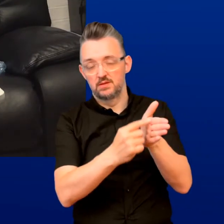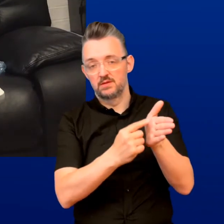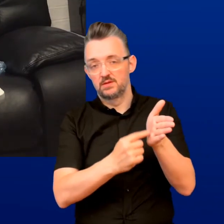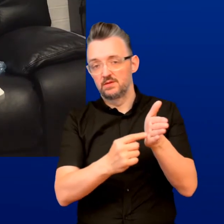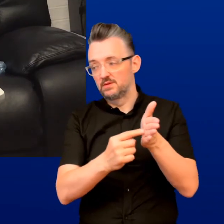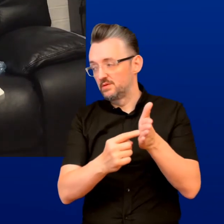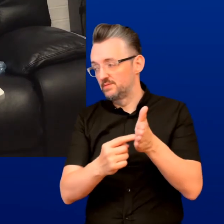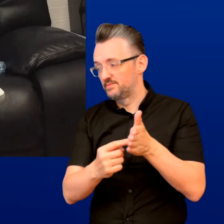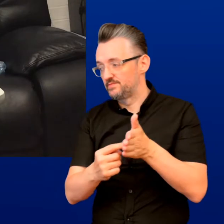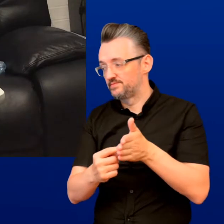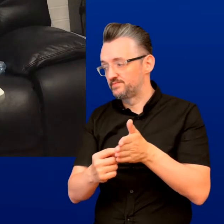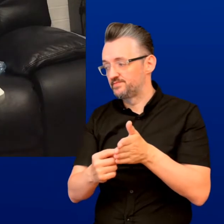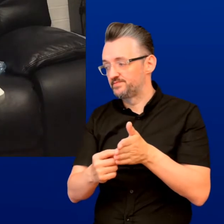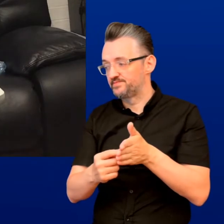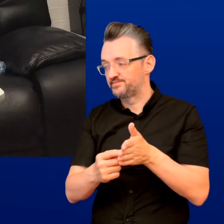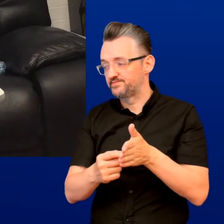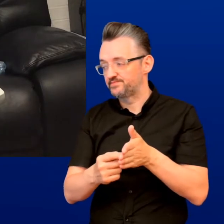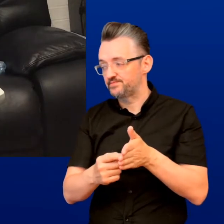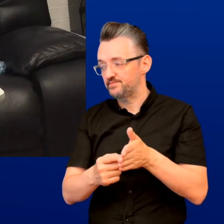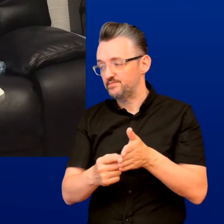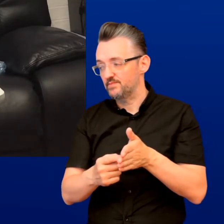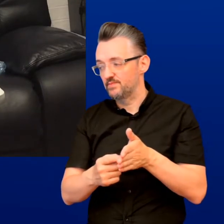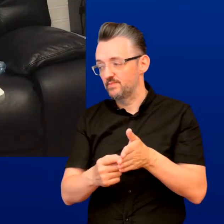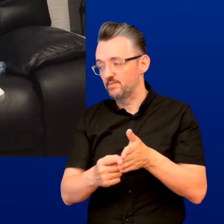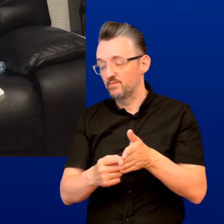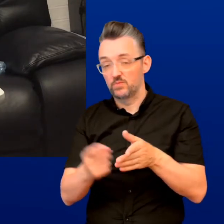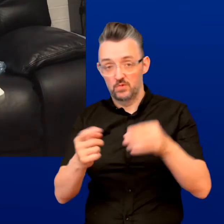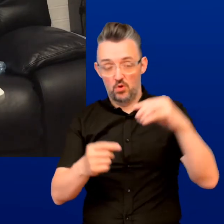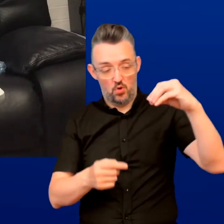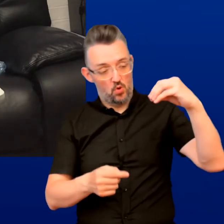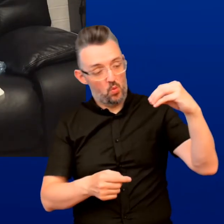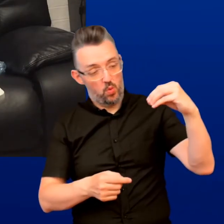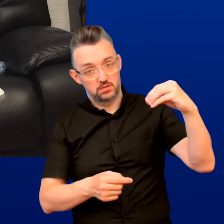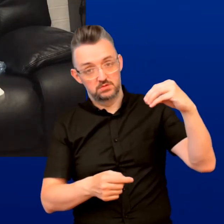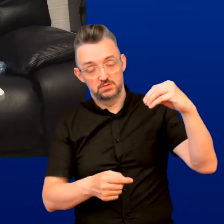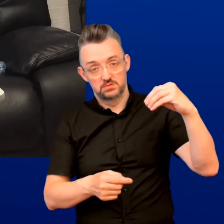my fingers. Hold the stencil